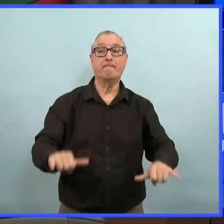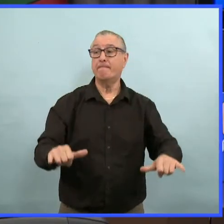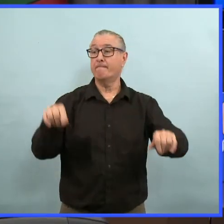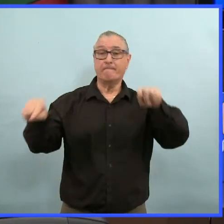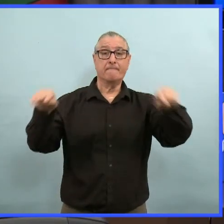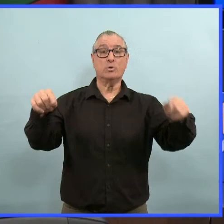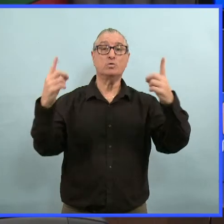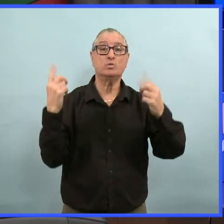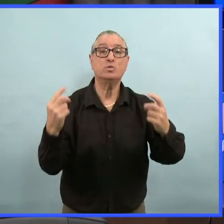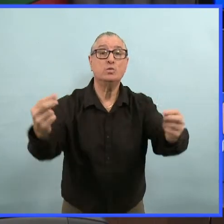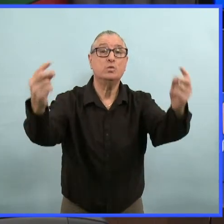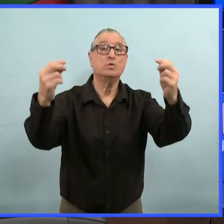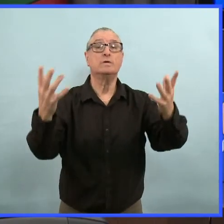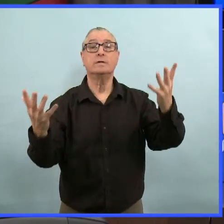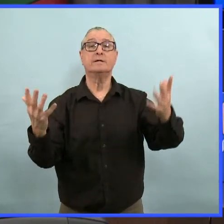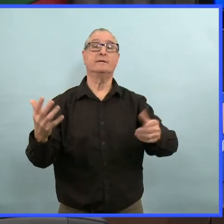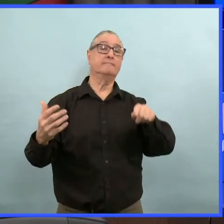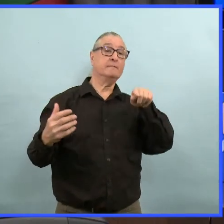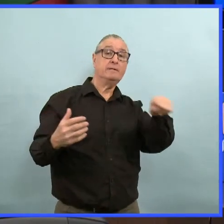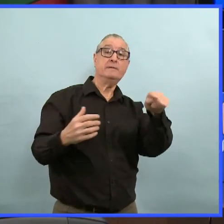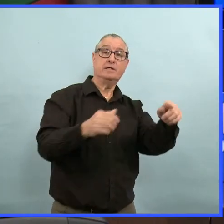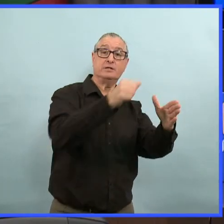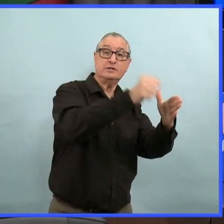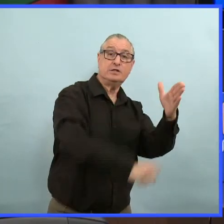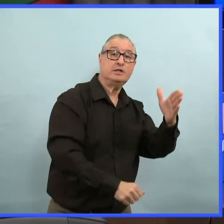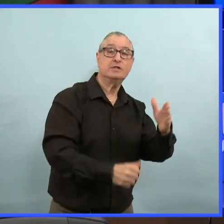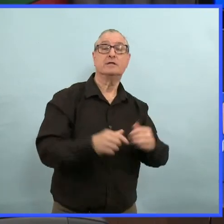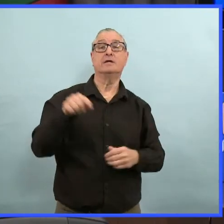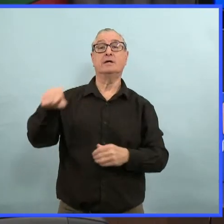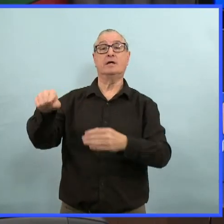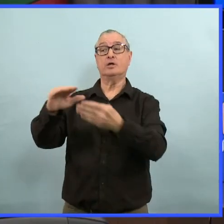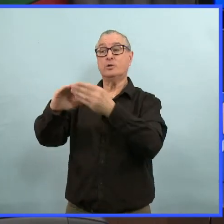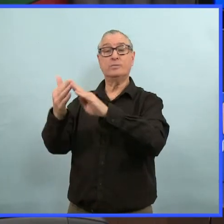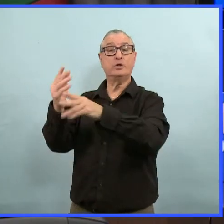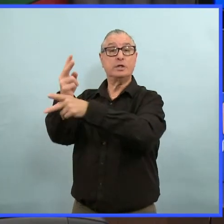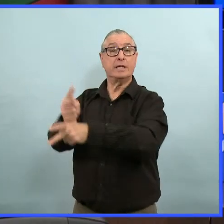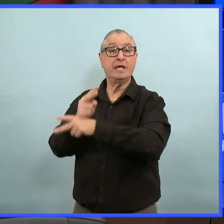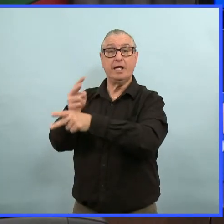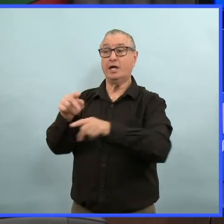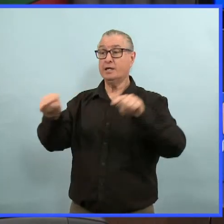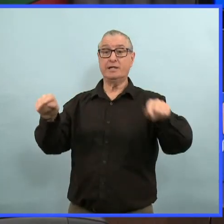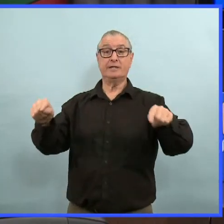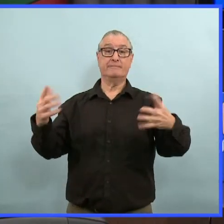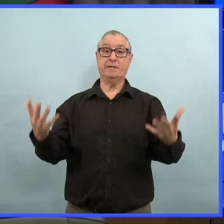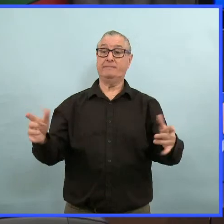community and continuing care but i can tell you that we have prioritized the facilities and the